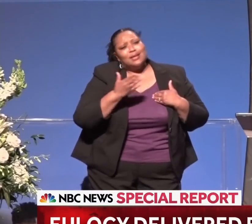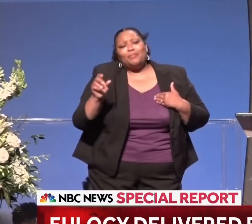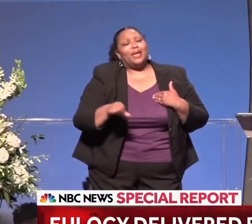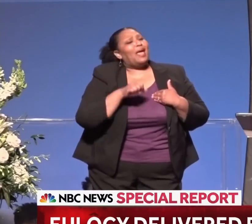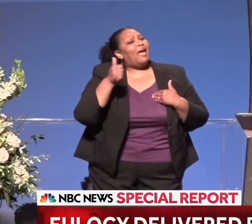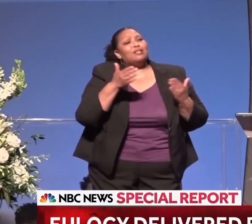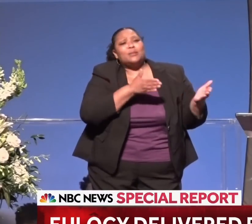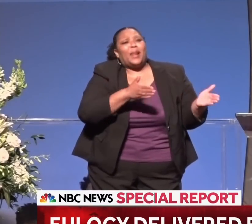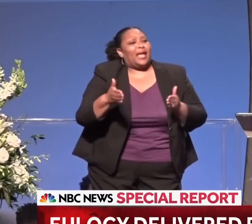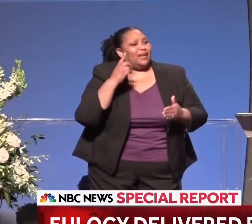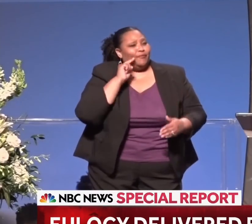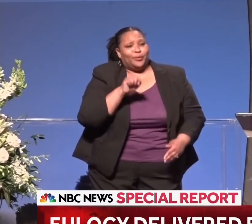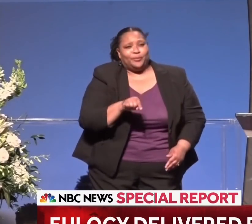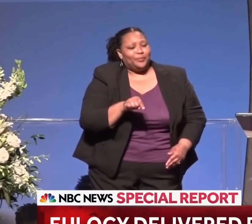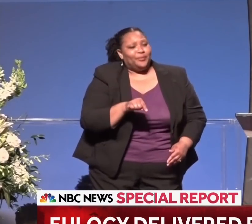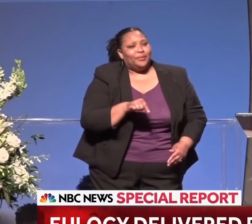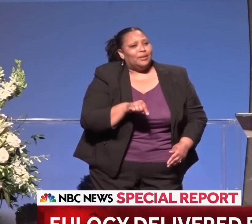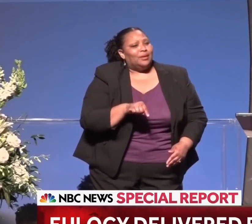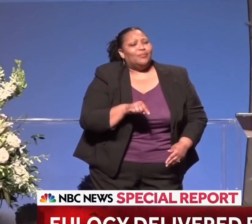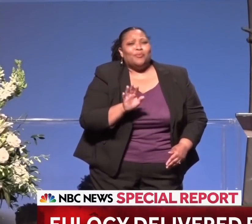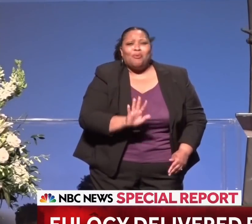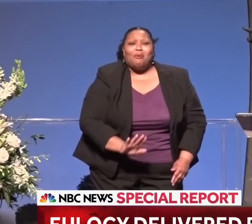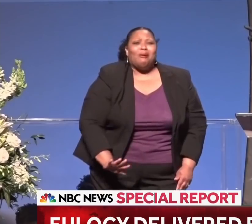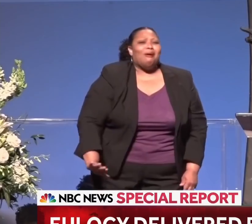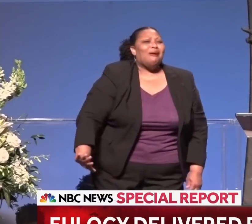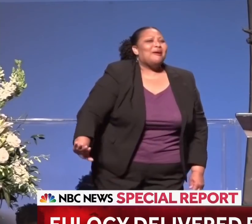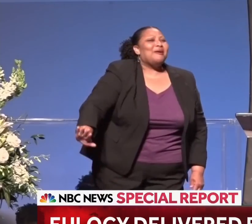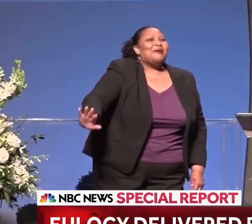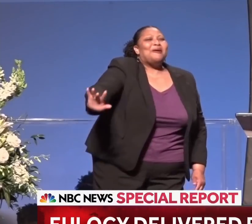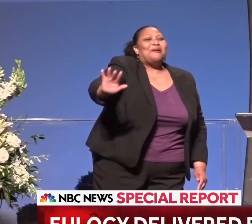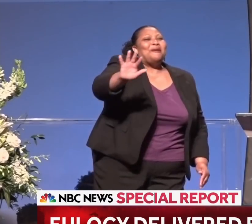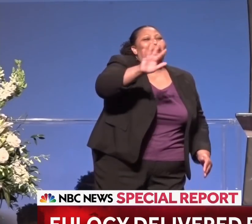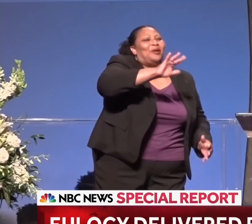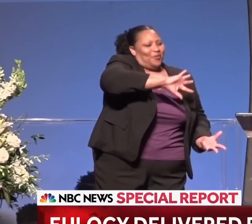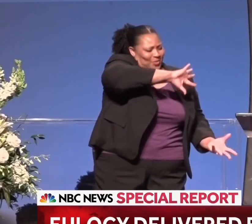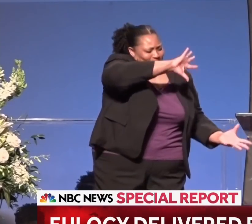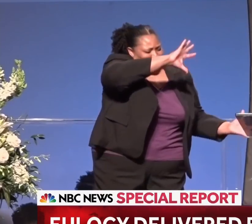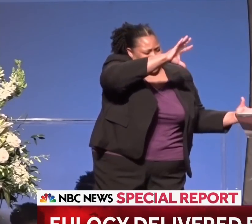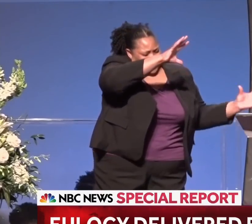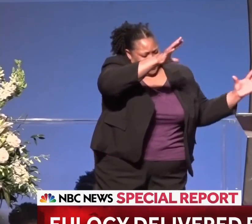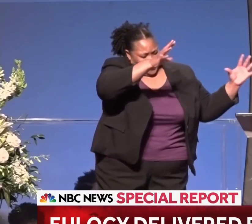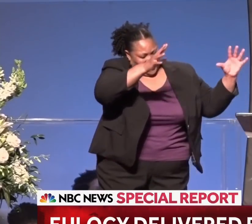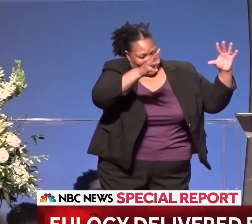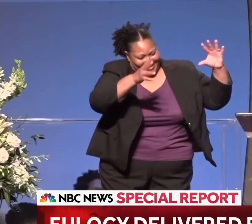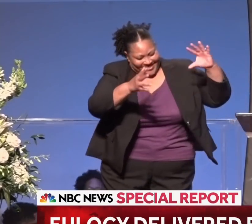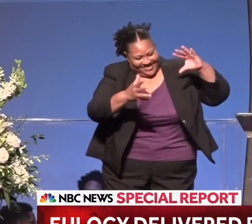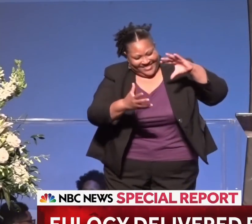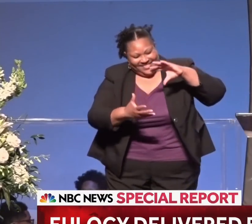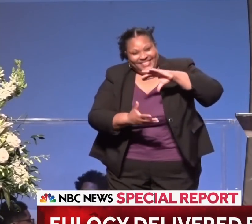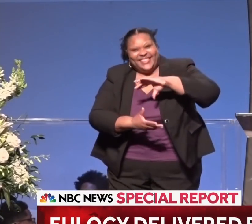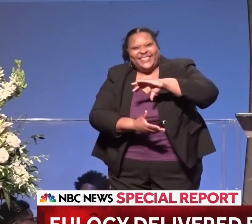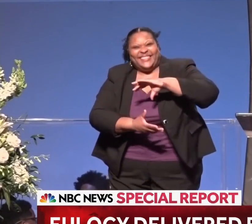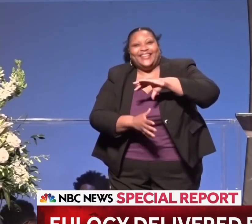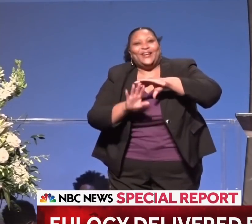BUT YOU DIDN’T TOUCH IT IN A BASKETBALL COURT, OR A FOOTBALL